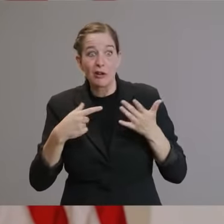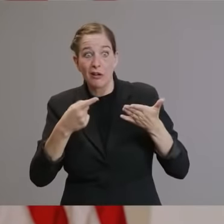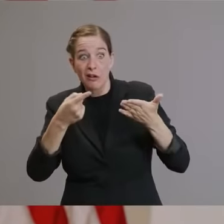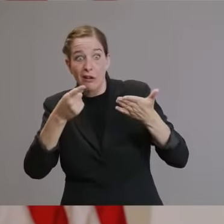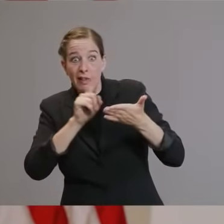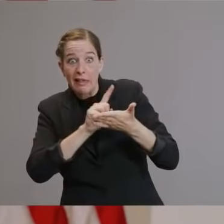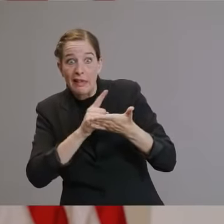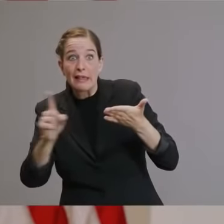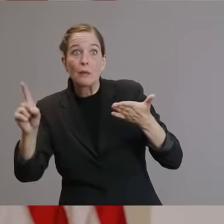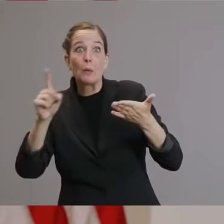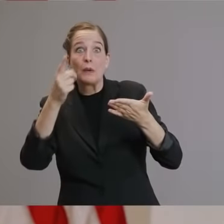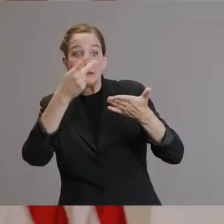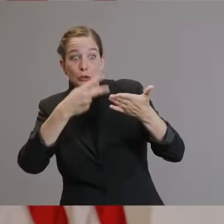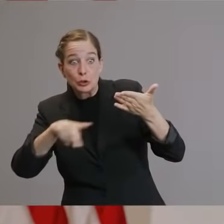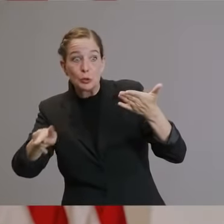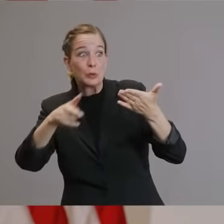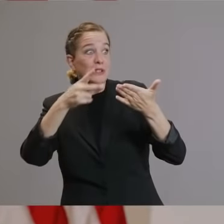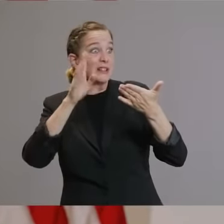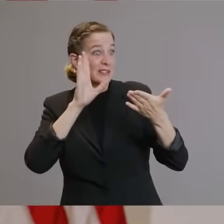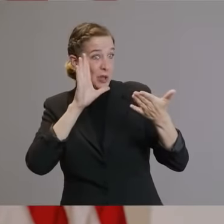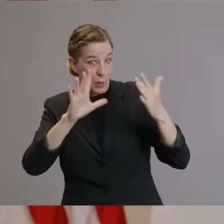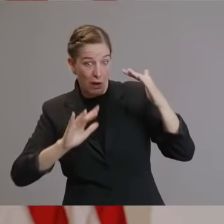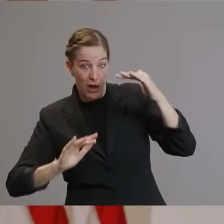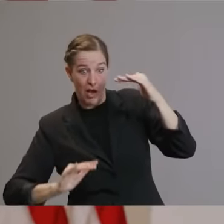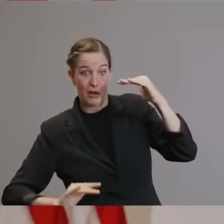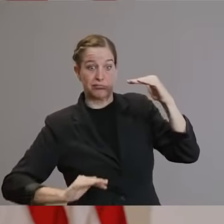AND THEN THEY WILL BE AT 100% OR HAVE TO GO INTO SURGE CAPACITY?